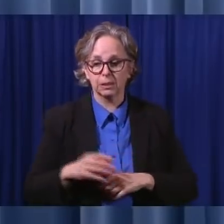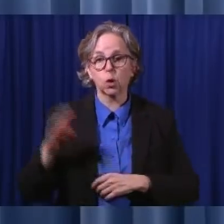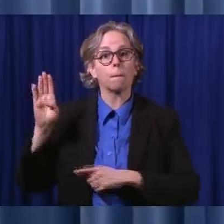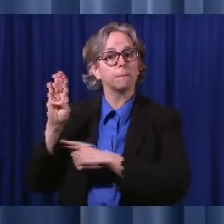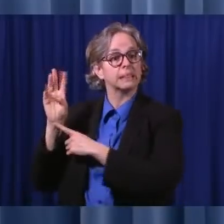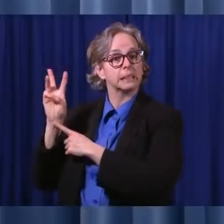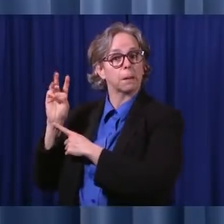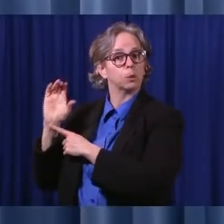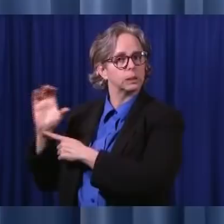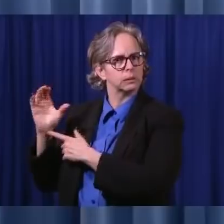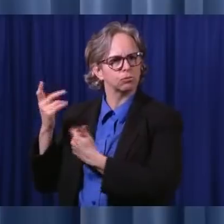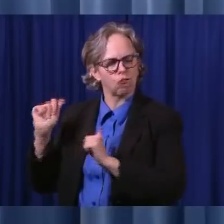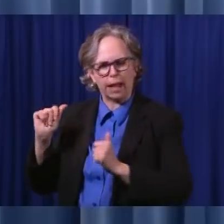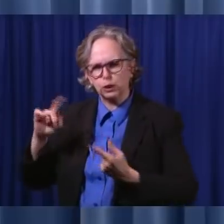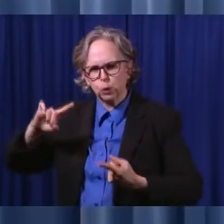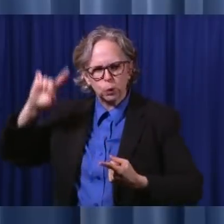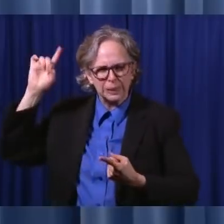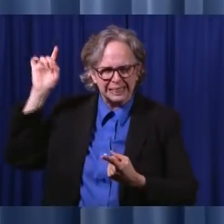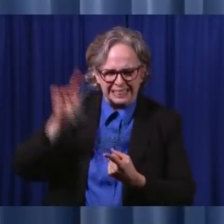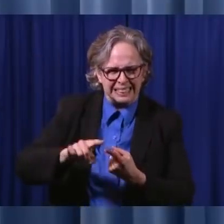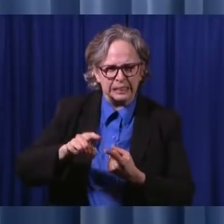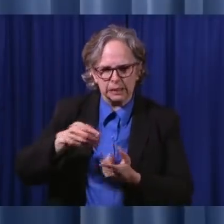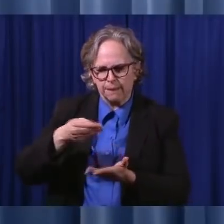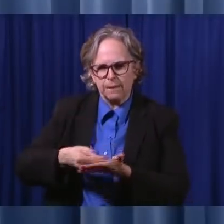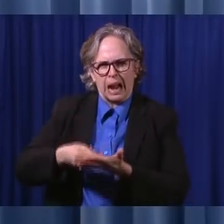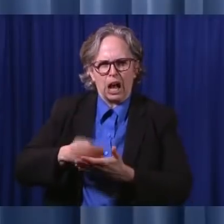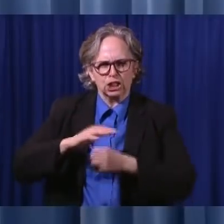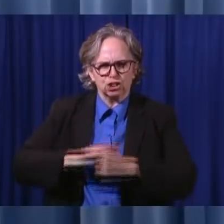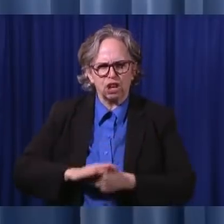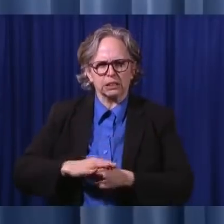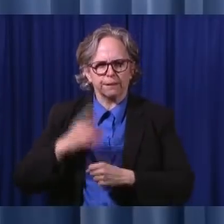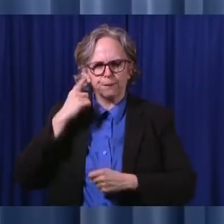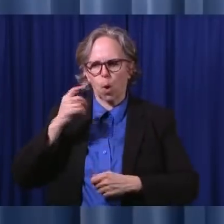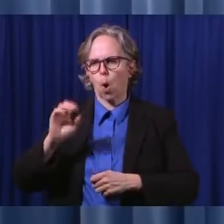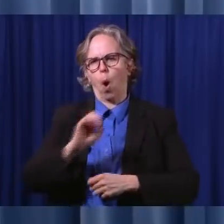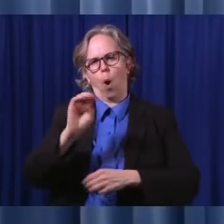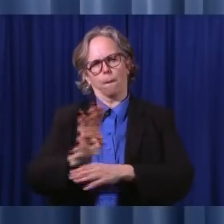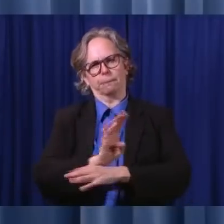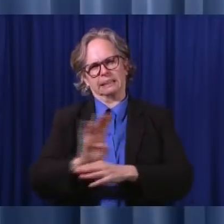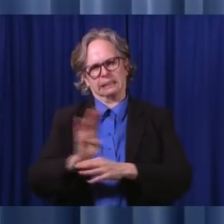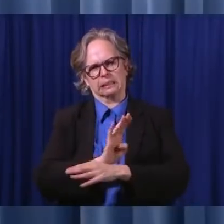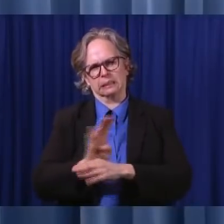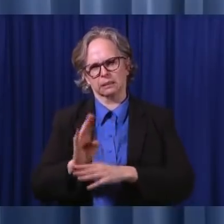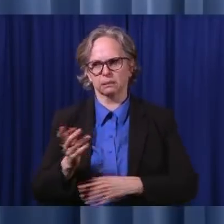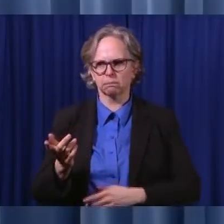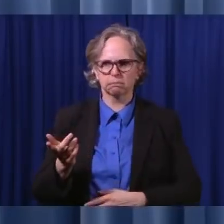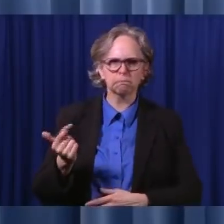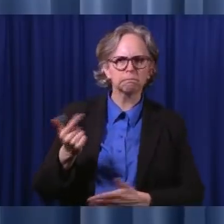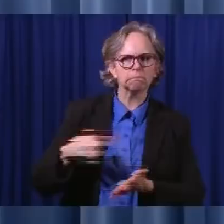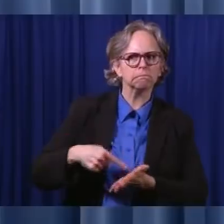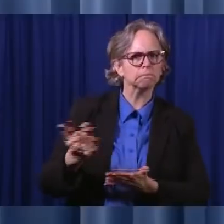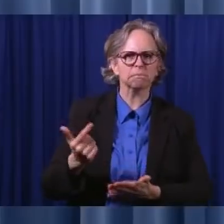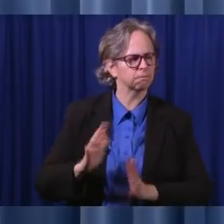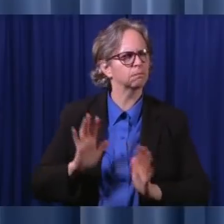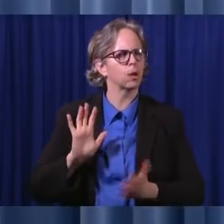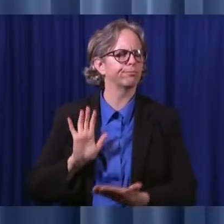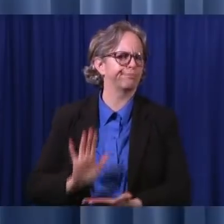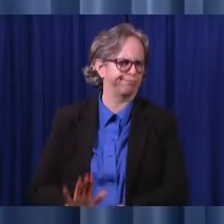EMPLOYEES AND THE CUSTOMERS. THIS IS ANOTHER STEP THAT BWC IS TAKING TO TRY TO ELEVATE THE PRESSURES ON THE OHIO